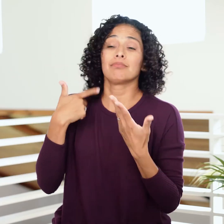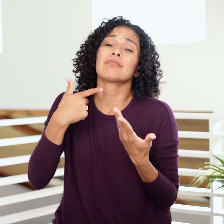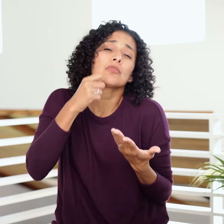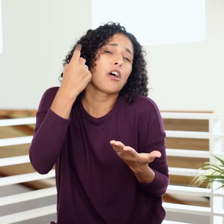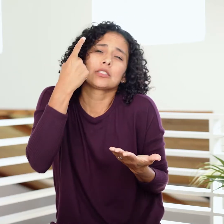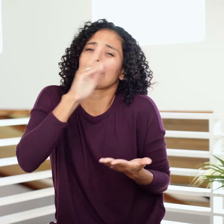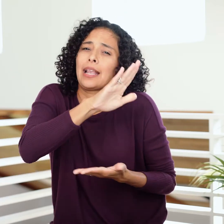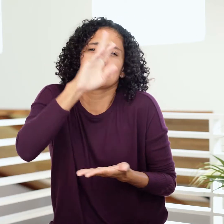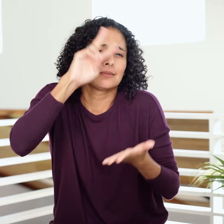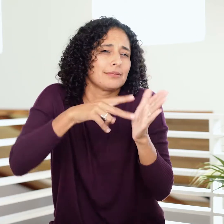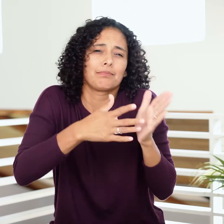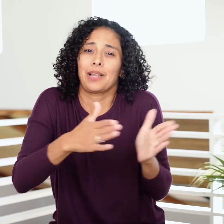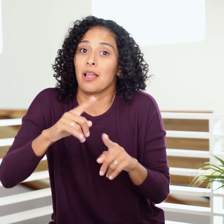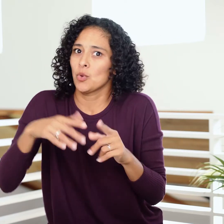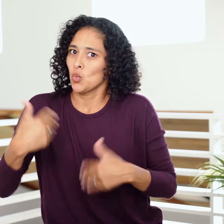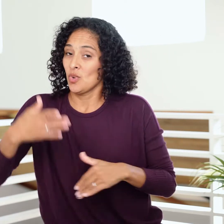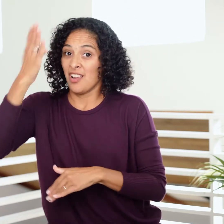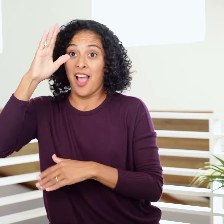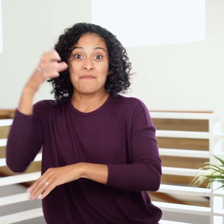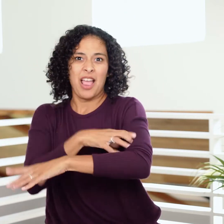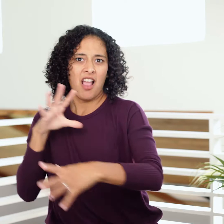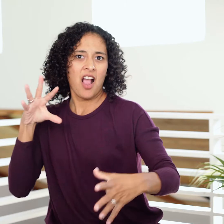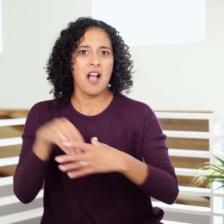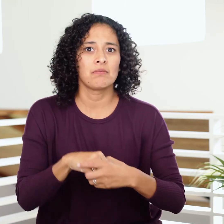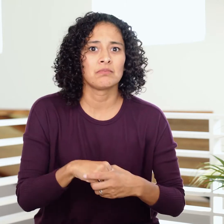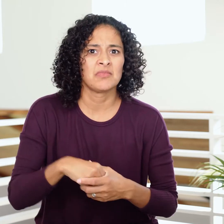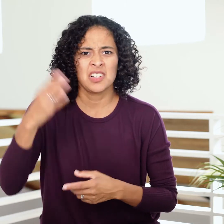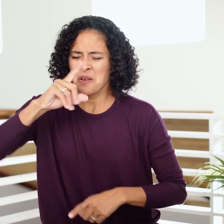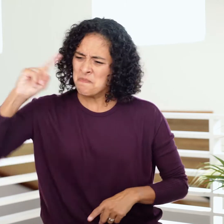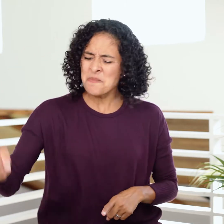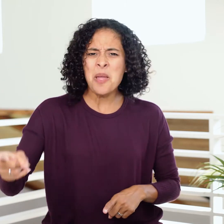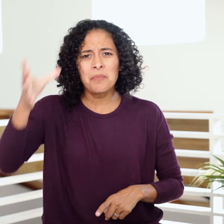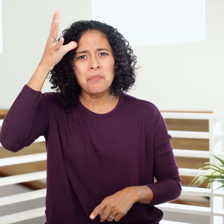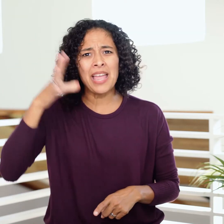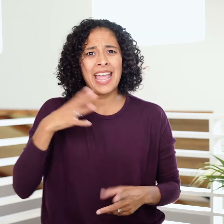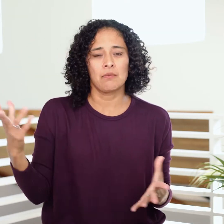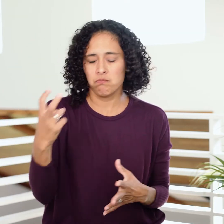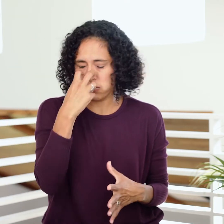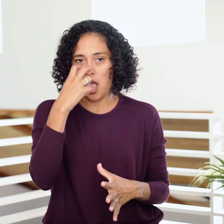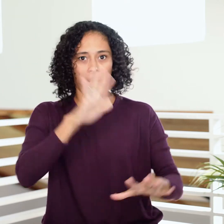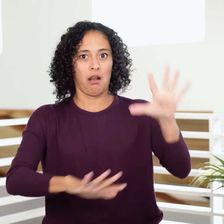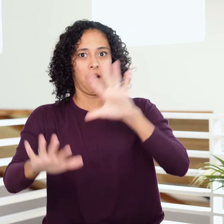Regardless of what his intentions are, God’s power intervenes: His angels strike the men with blindness,